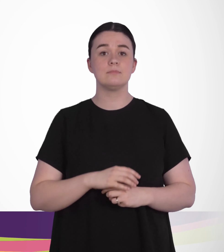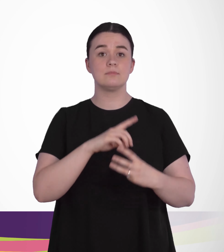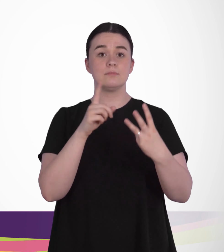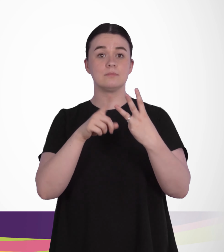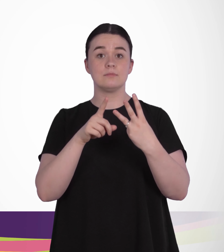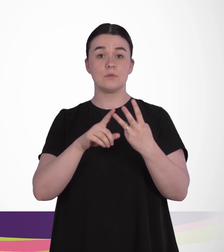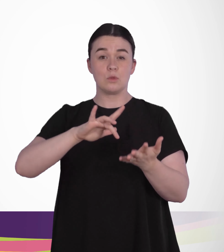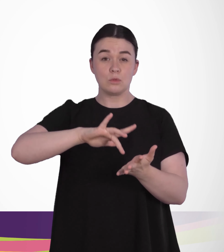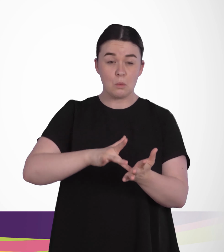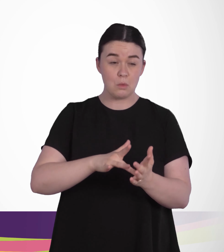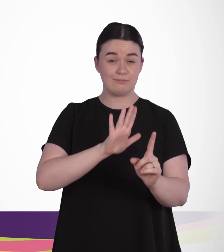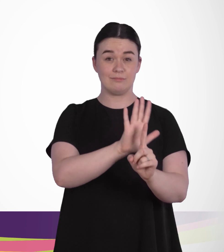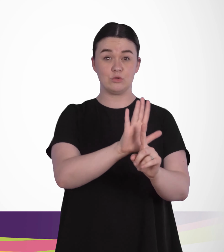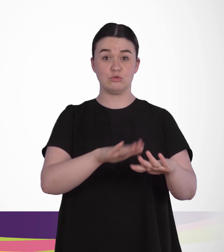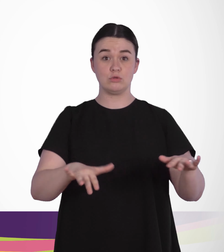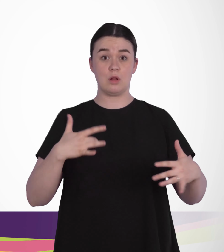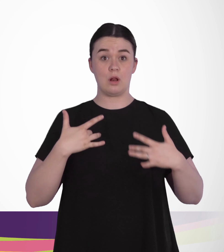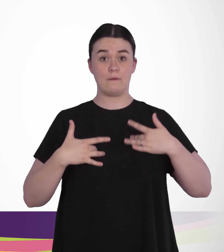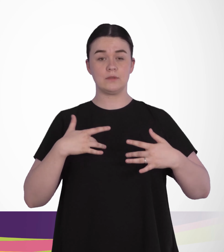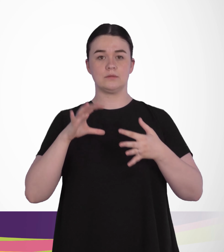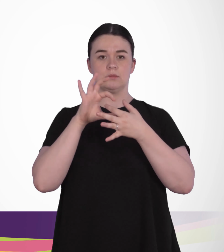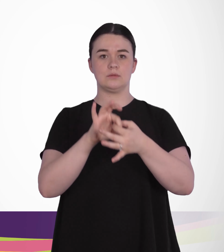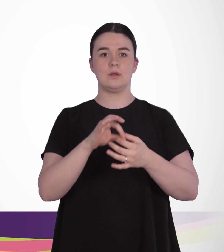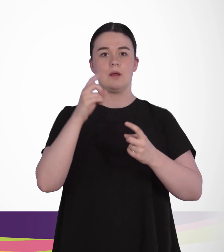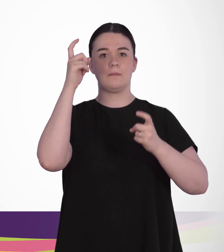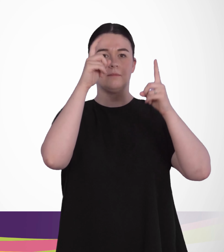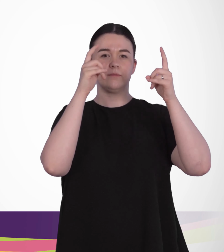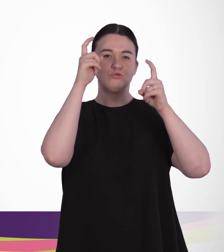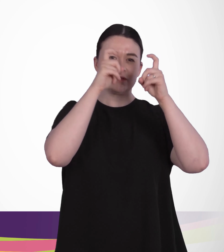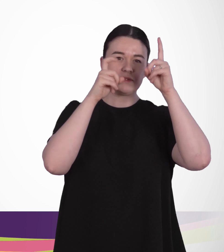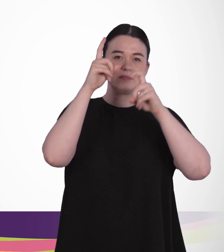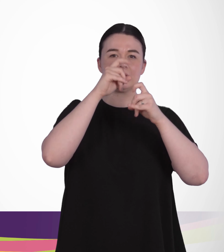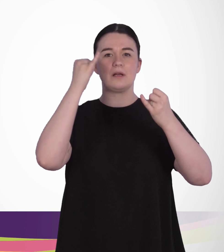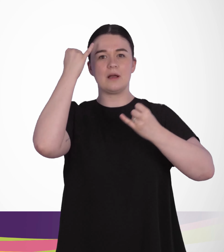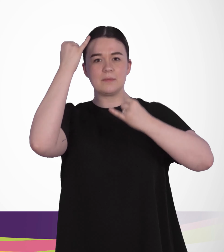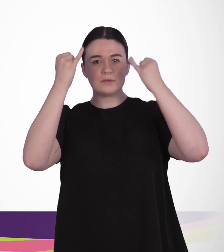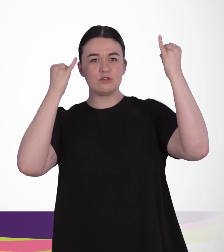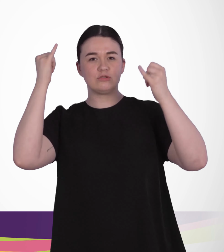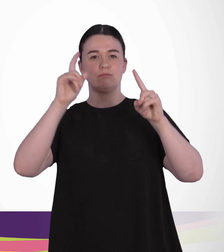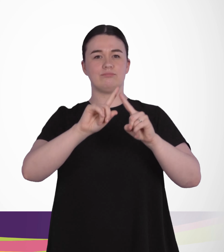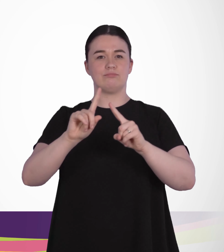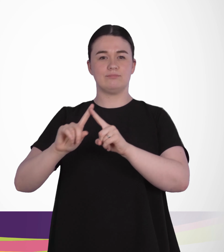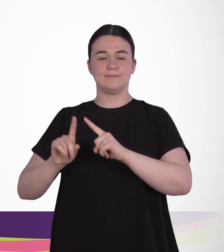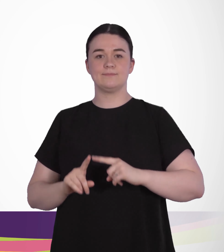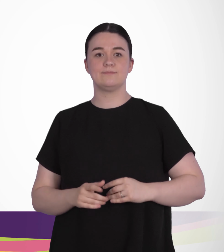• Imagination and creativity are central to children’s lives.